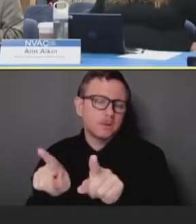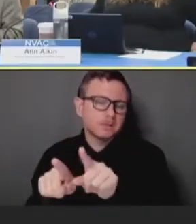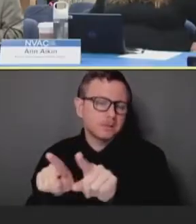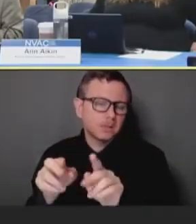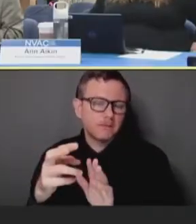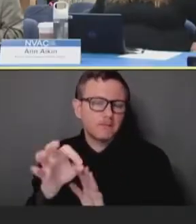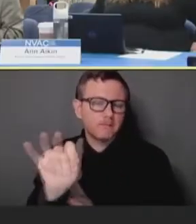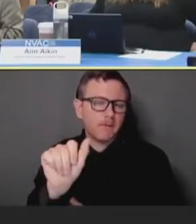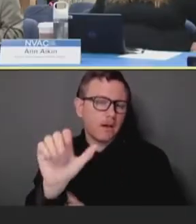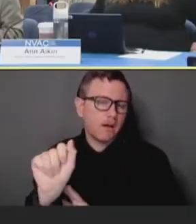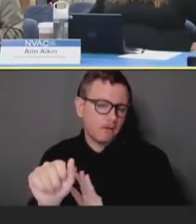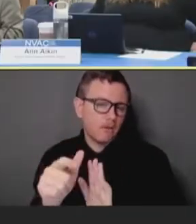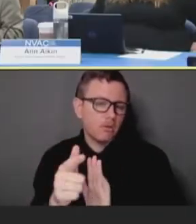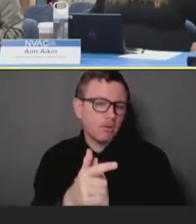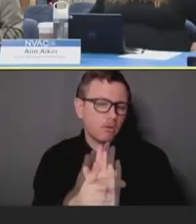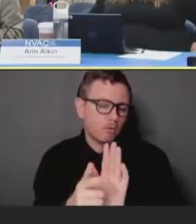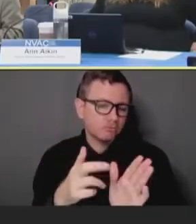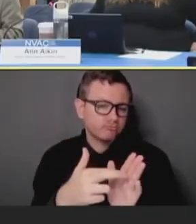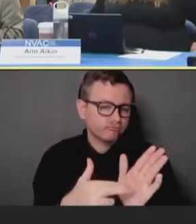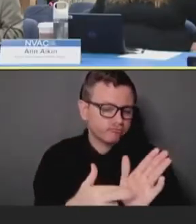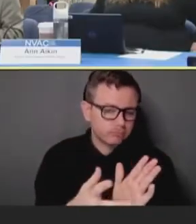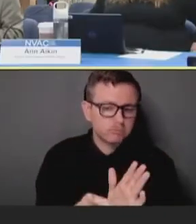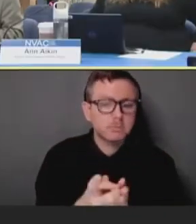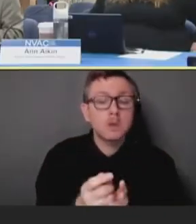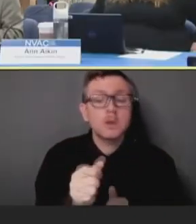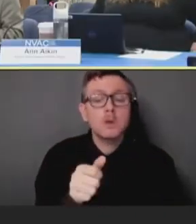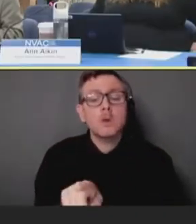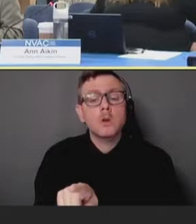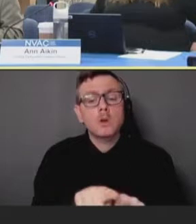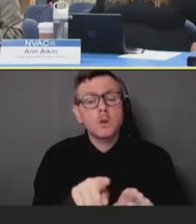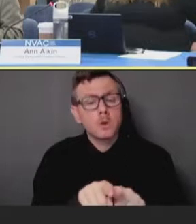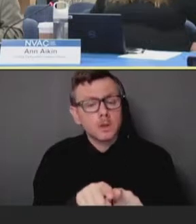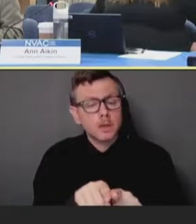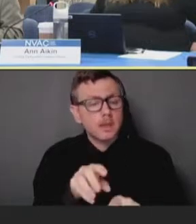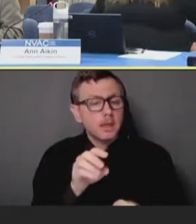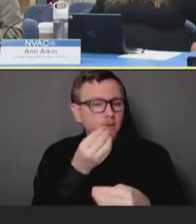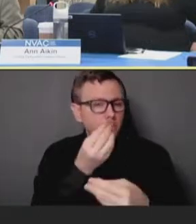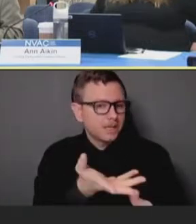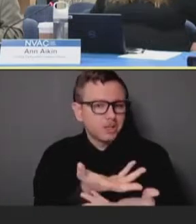Additionally, the information provided at this meeting does not necessarily represent